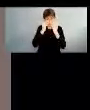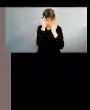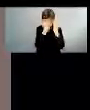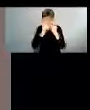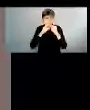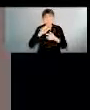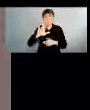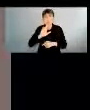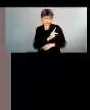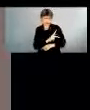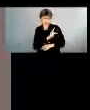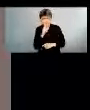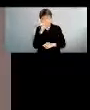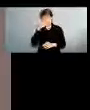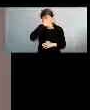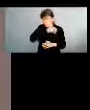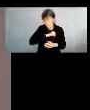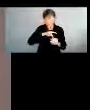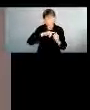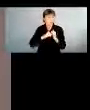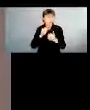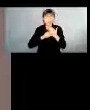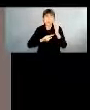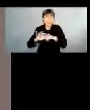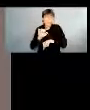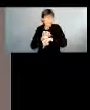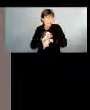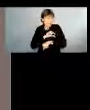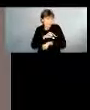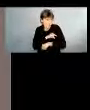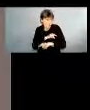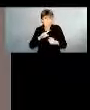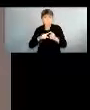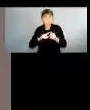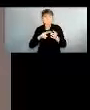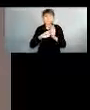shows the committee how you are actually well set up to steward a public investment in an